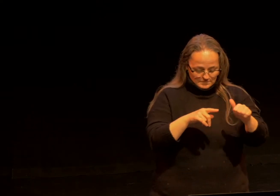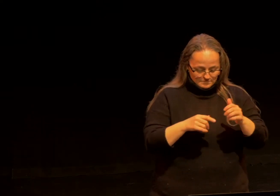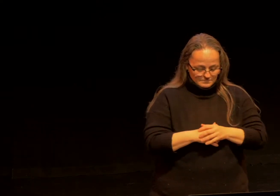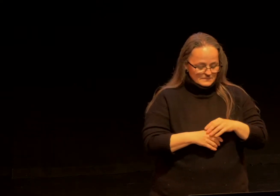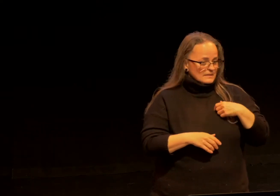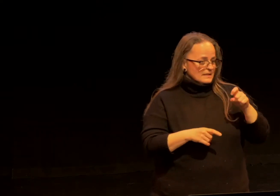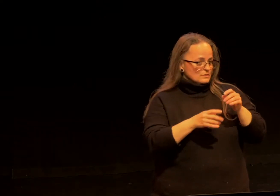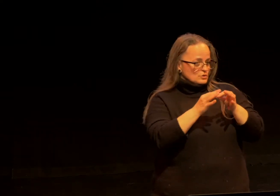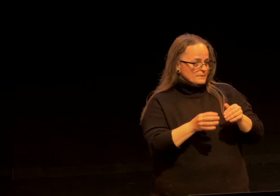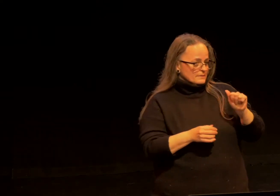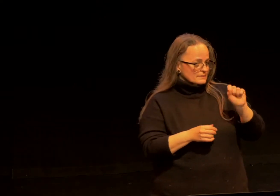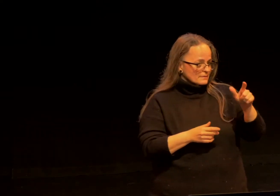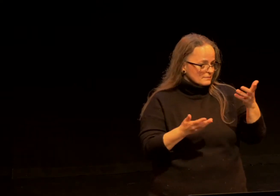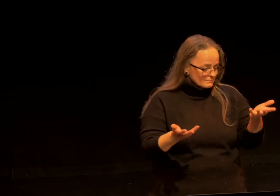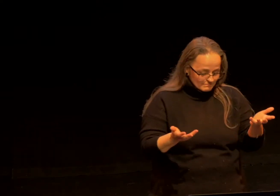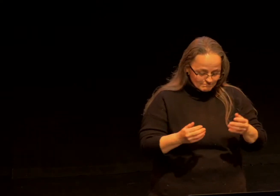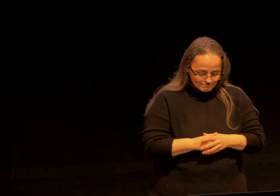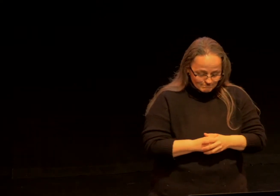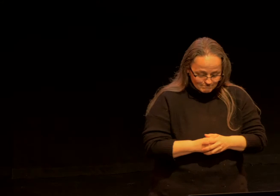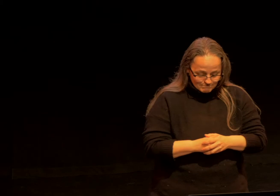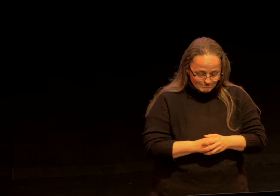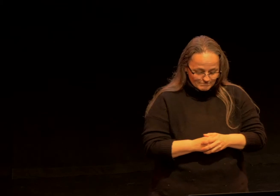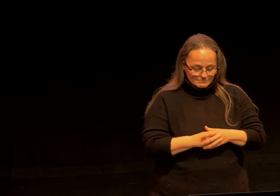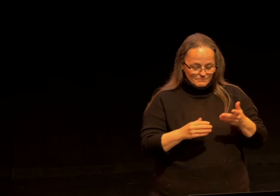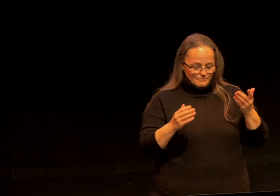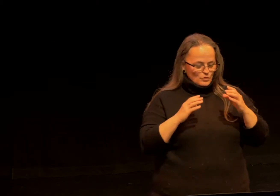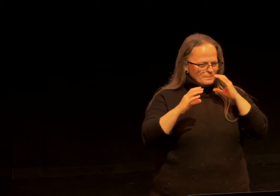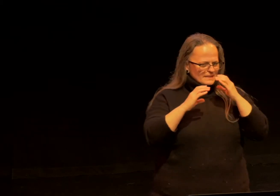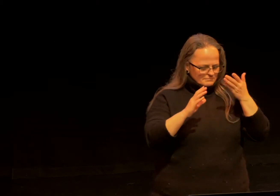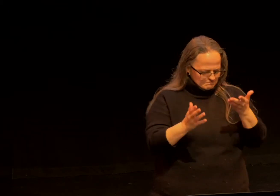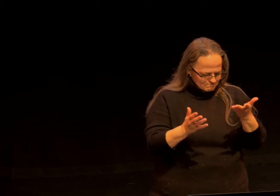As, you know, there can be physical barriers. There can be other barriers as well